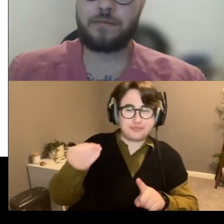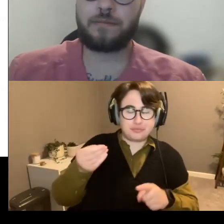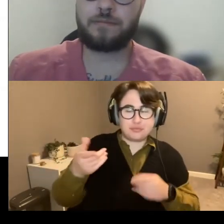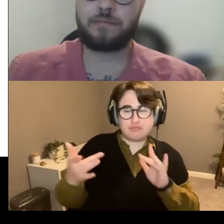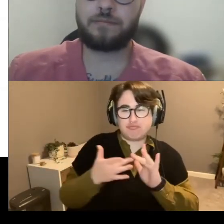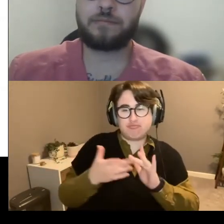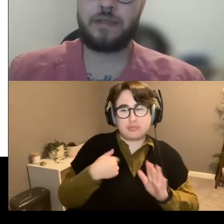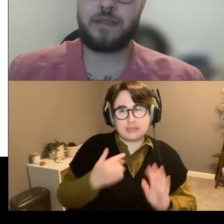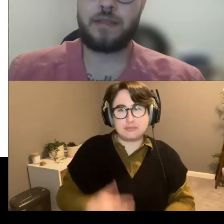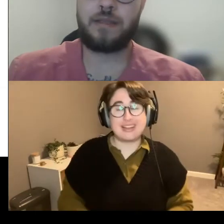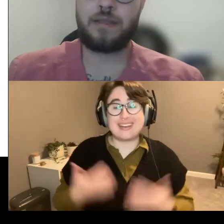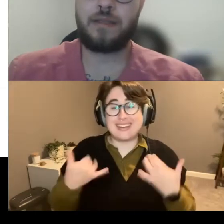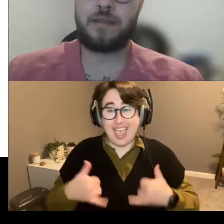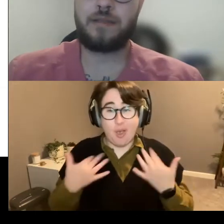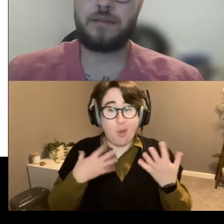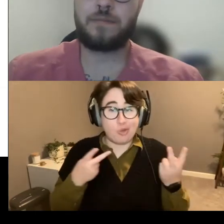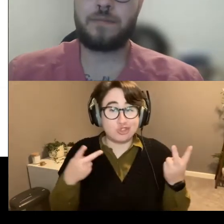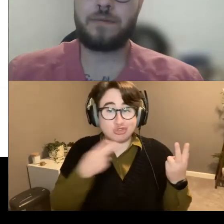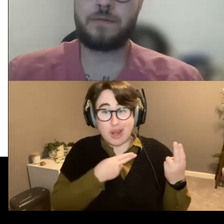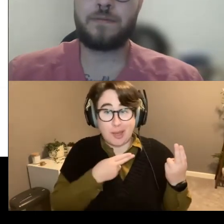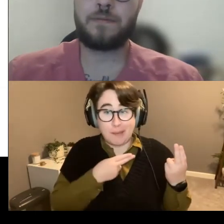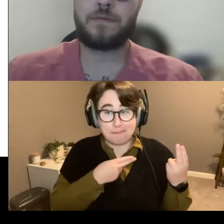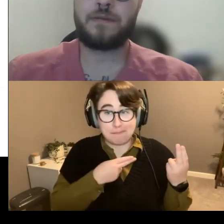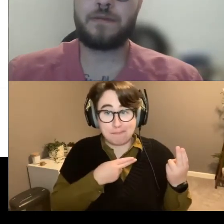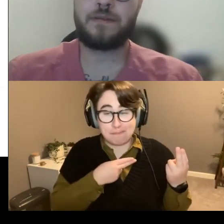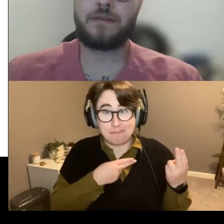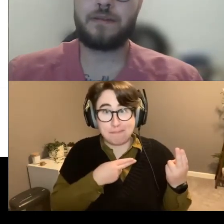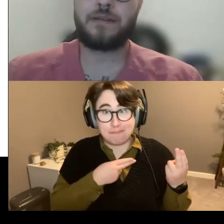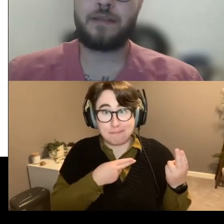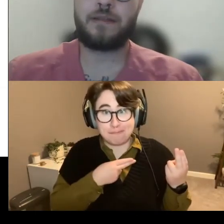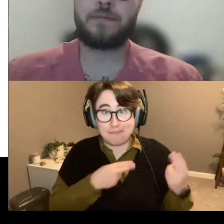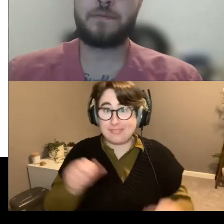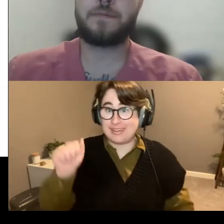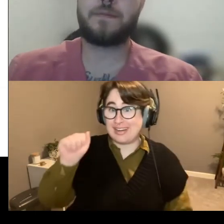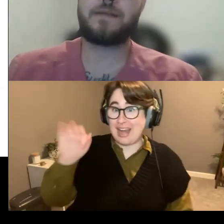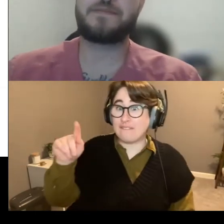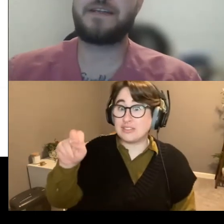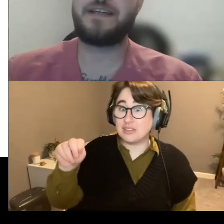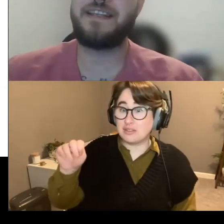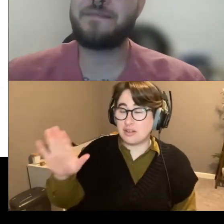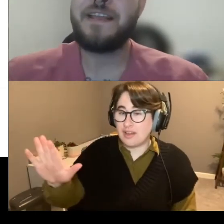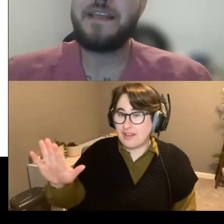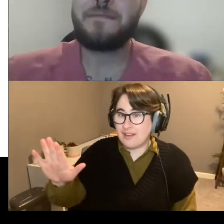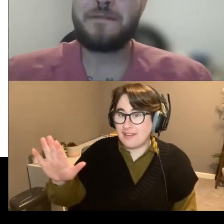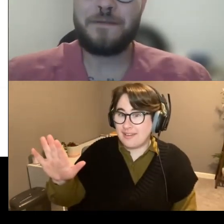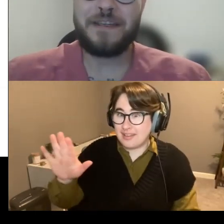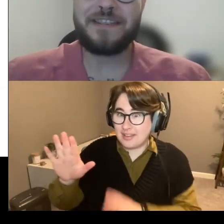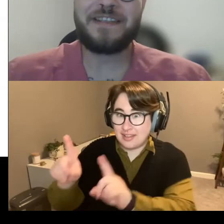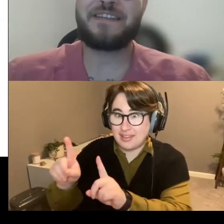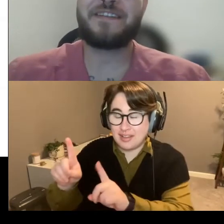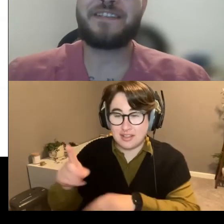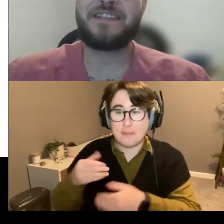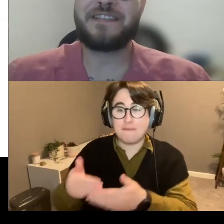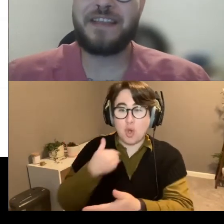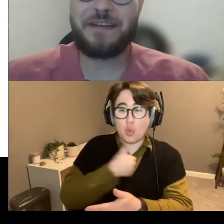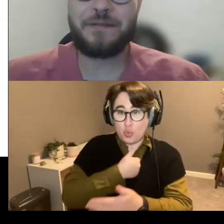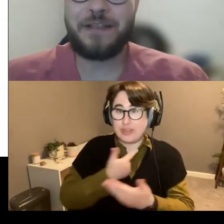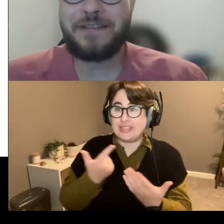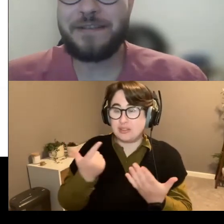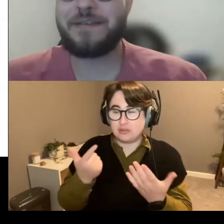I'm gonna stop talking. Before. - Oop. Yeah, I'm sorry. Before we get to the question side, I realize too